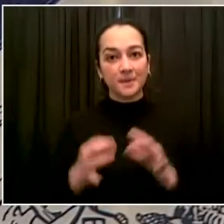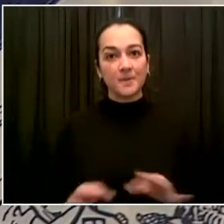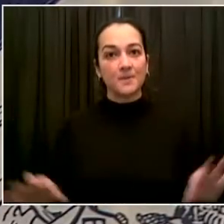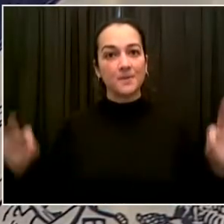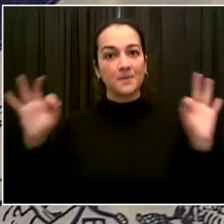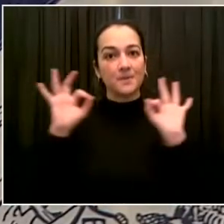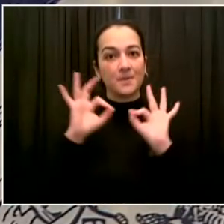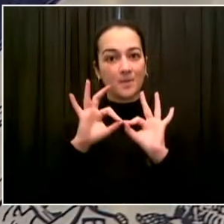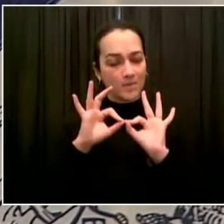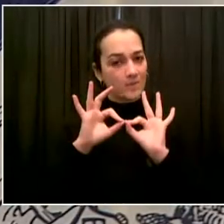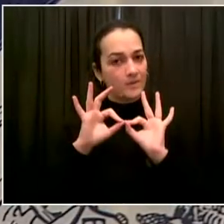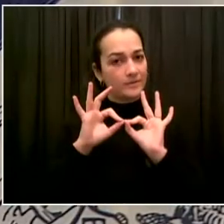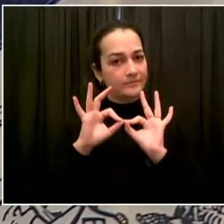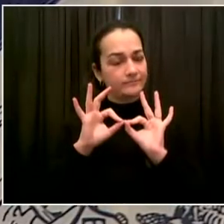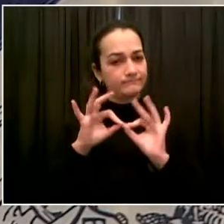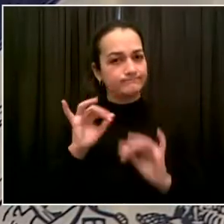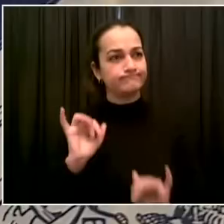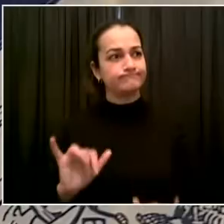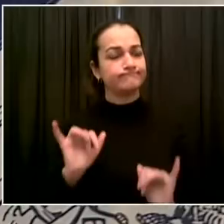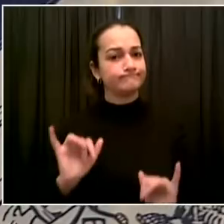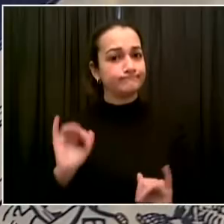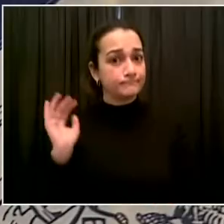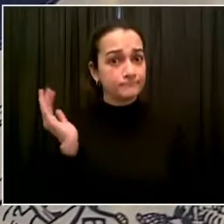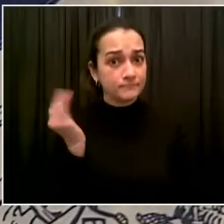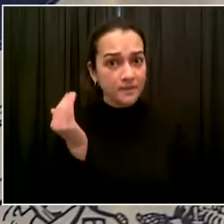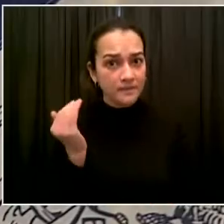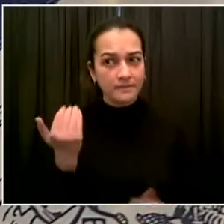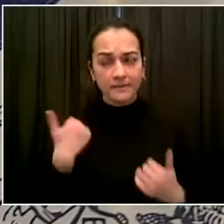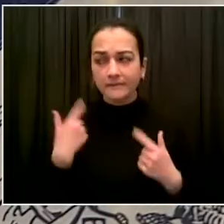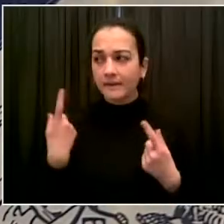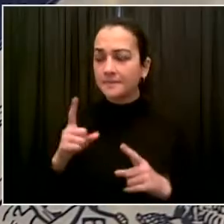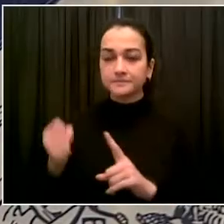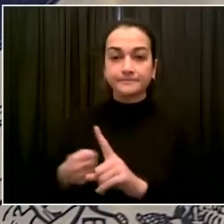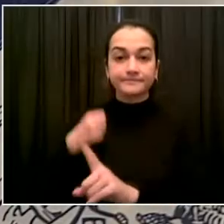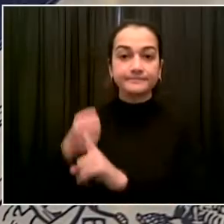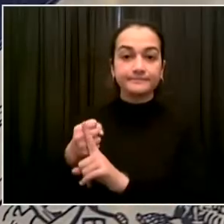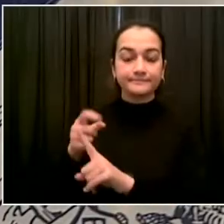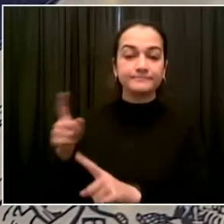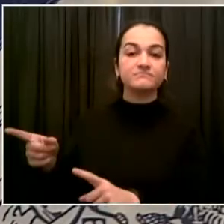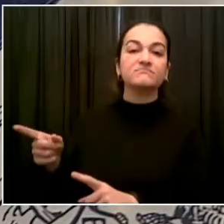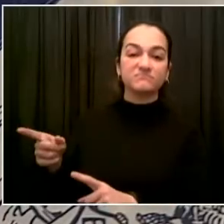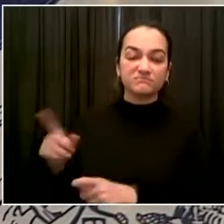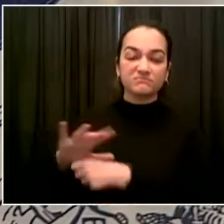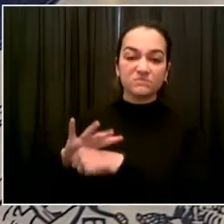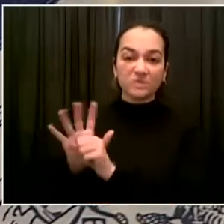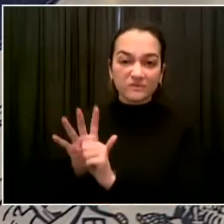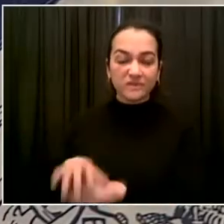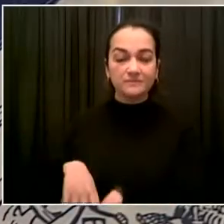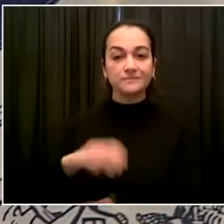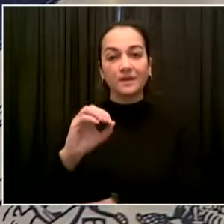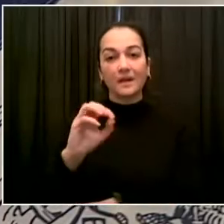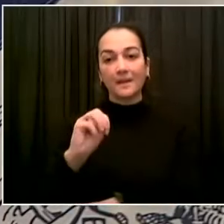GOOD MORNING, EVERYONE. WE WANT TO START THIS MORNING WITH THE BIG PICTURE. WTE ALKED YESTERDAY ABOUT THE CHALLENGES WE ARE FACING